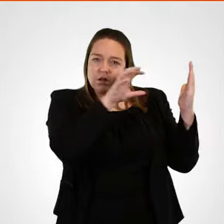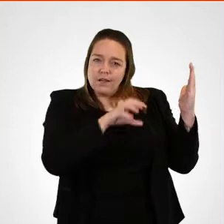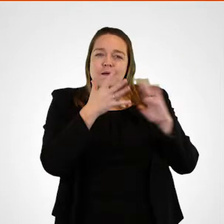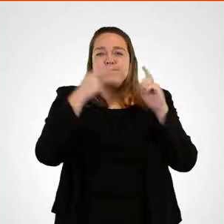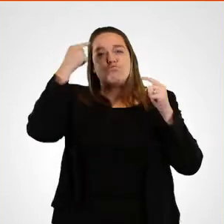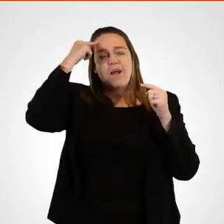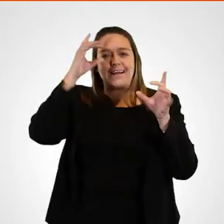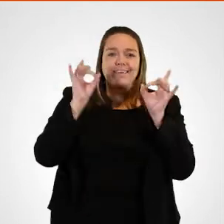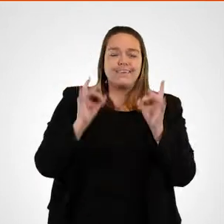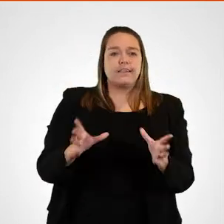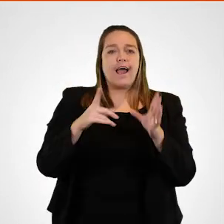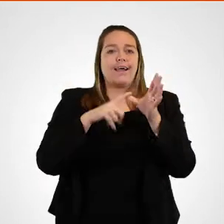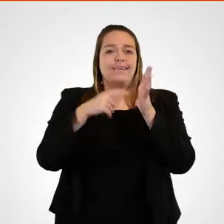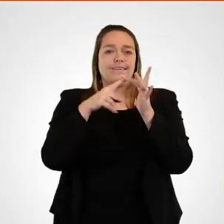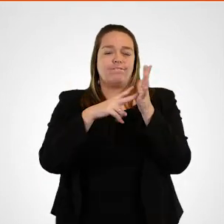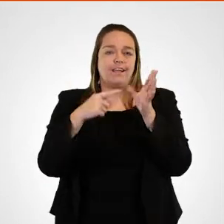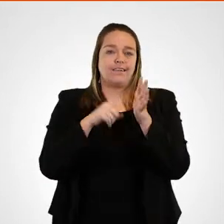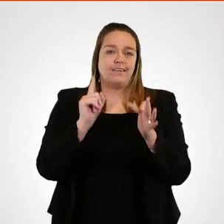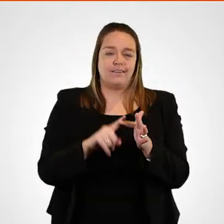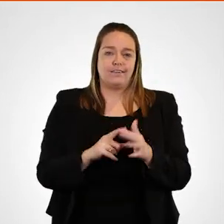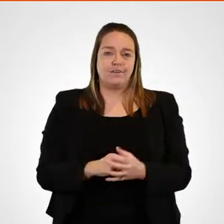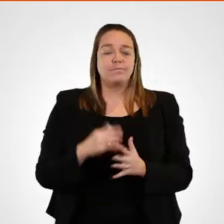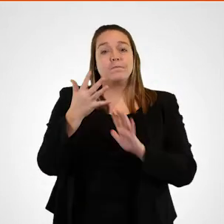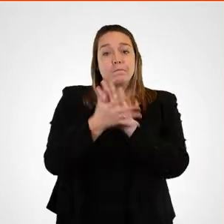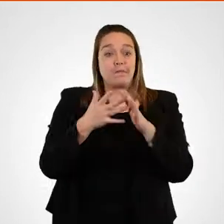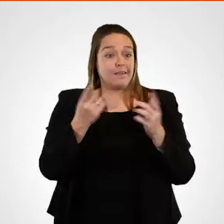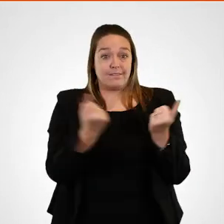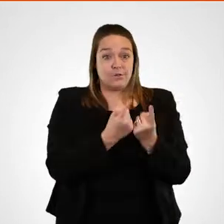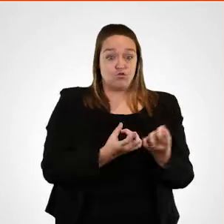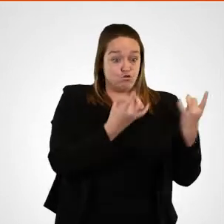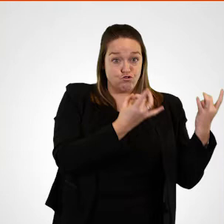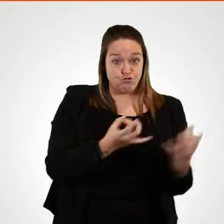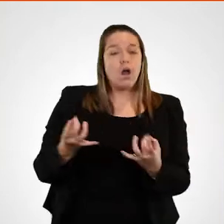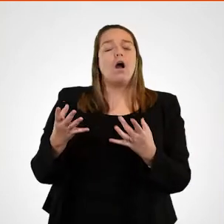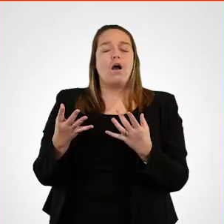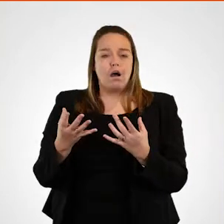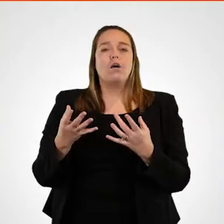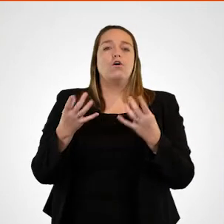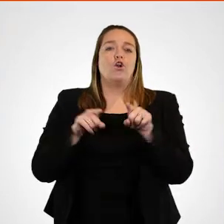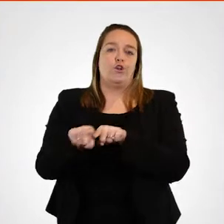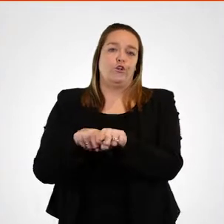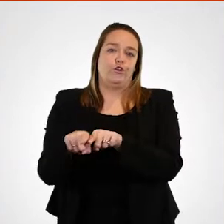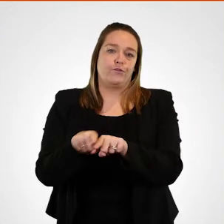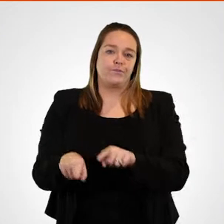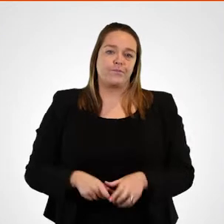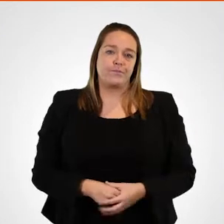"Oh, so this is what it's going to be," and we're making things fertile so that we're ready to learn.